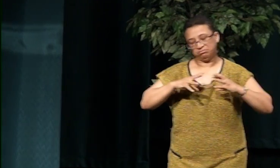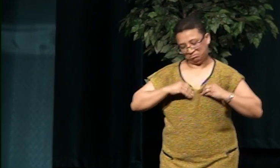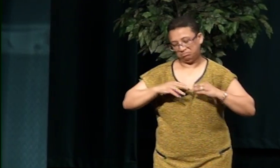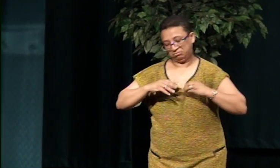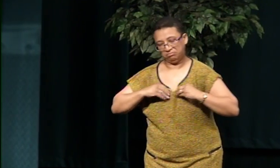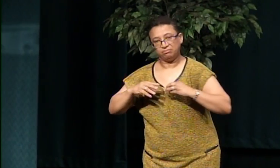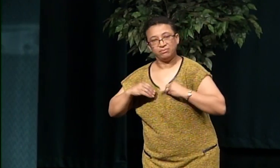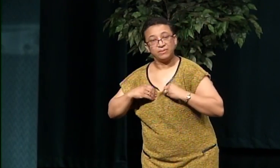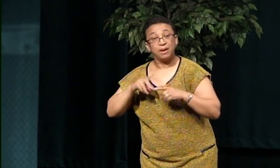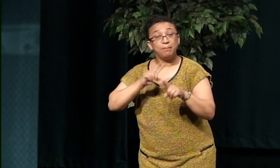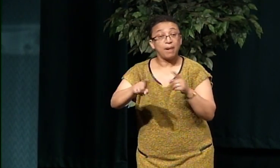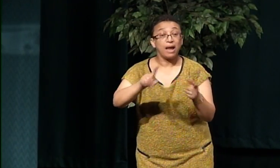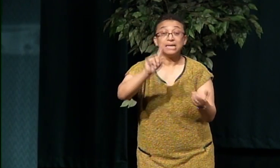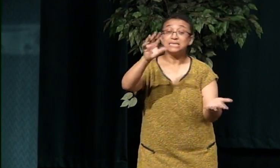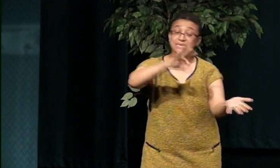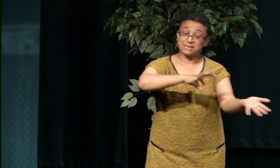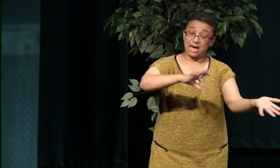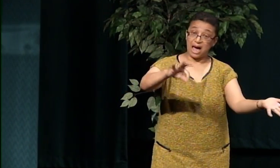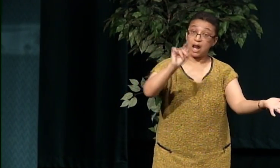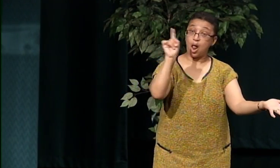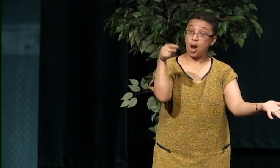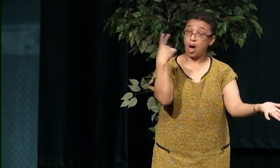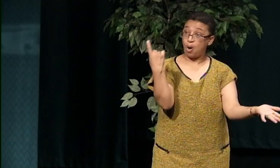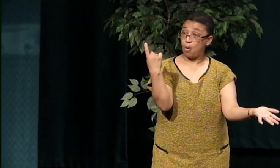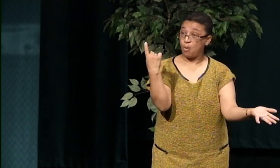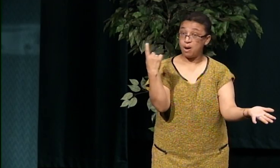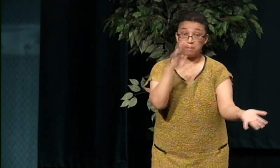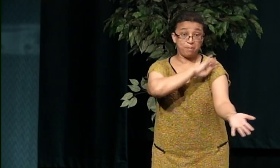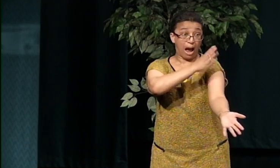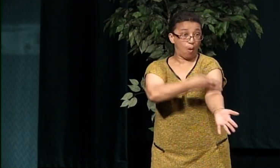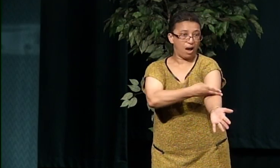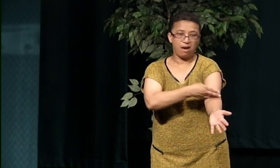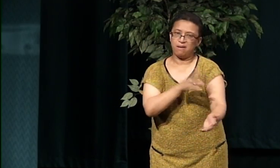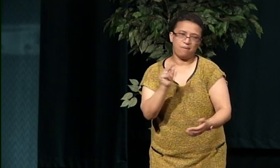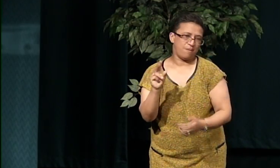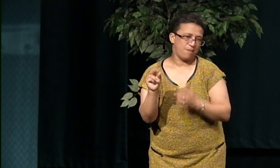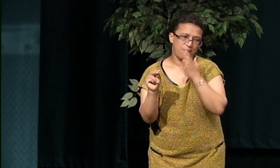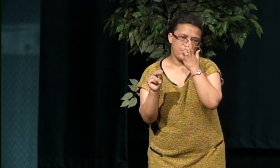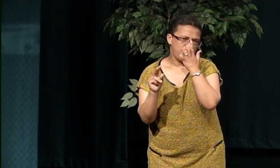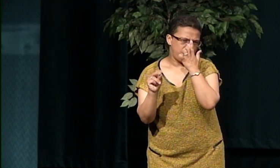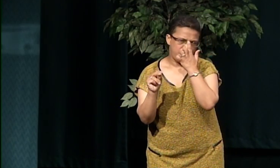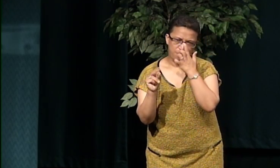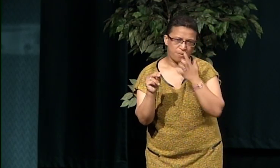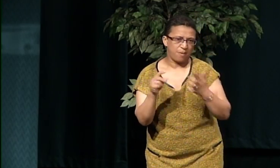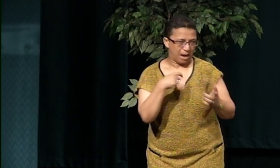So the first step was for the government to sign off on it. But signing it is not enough.